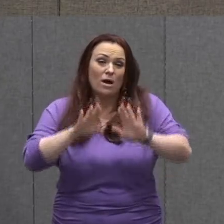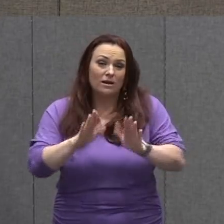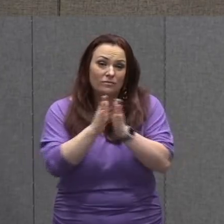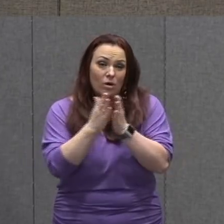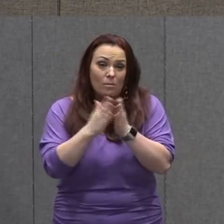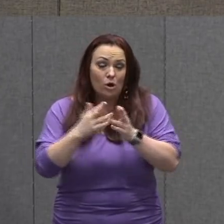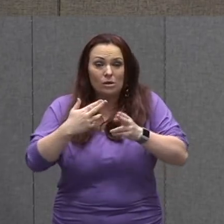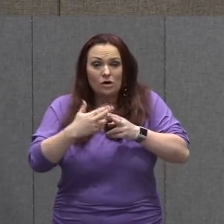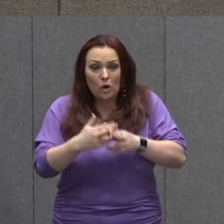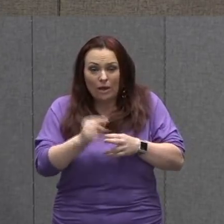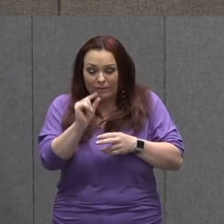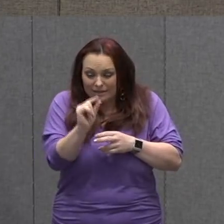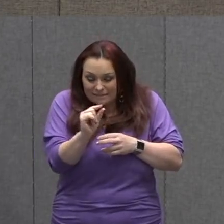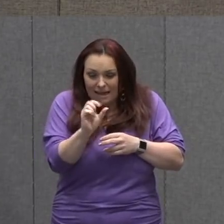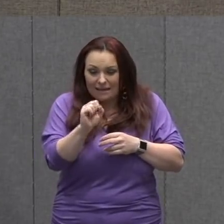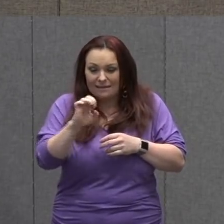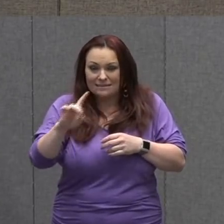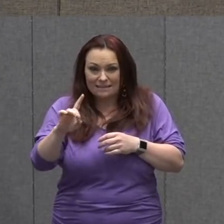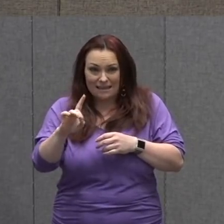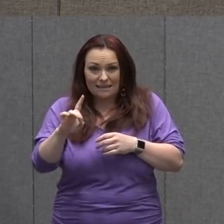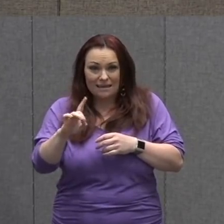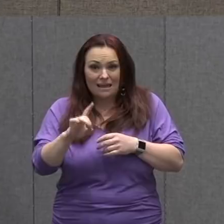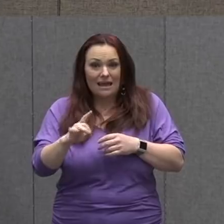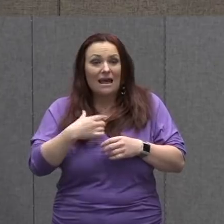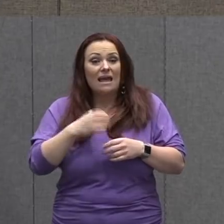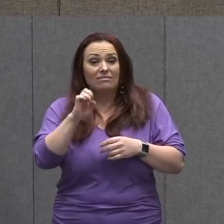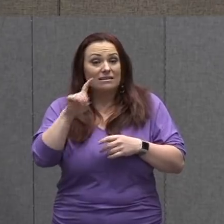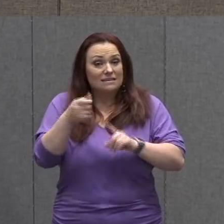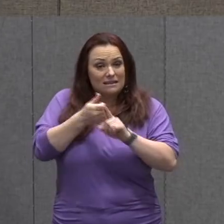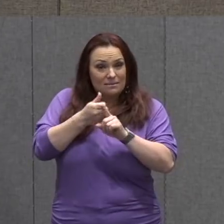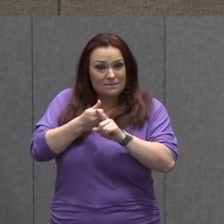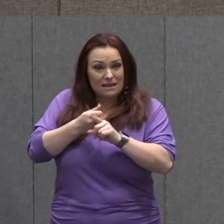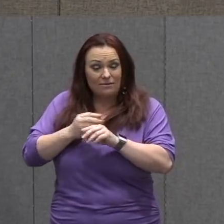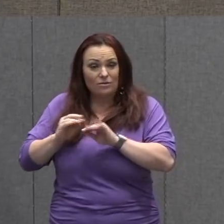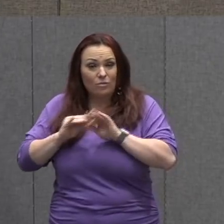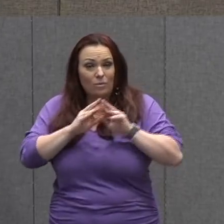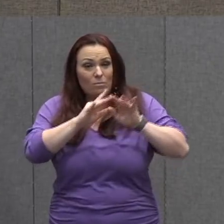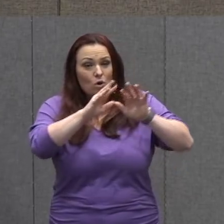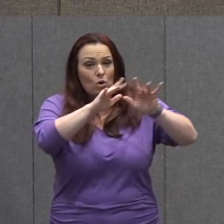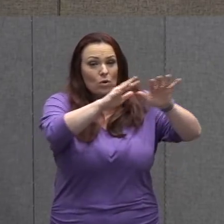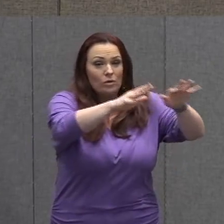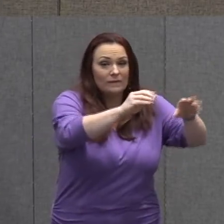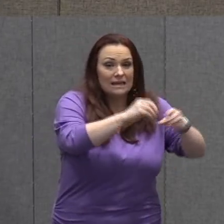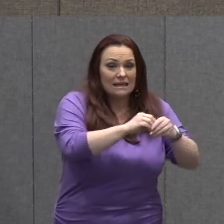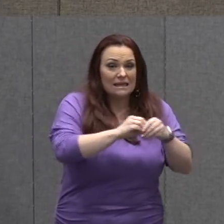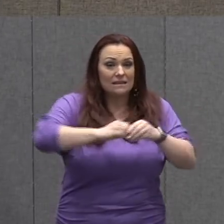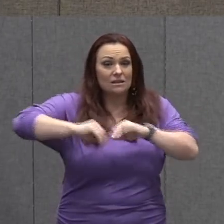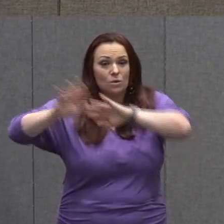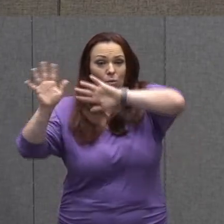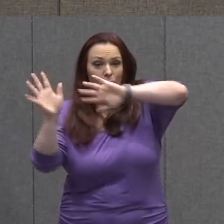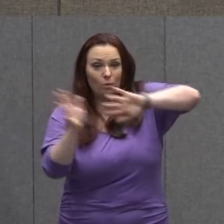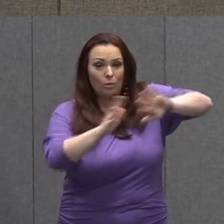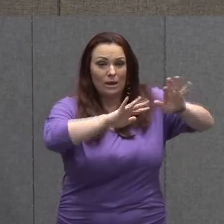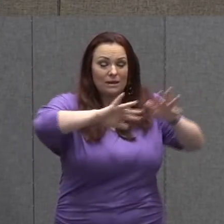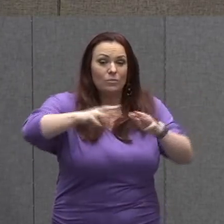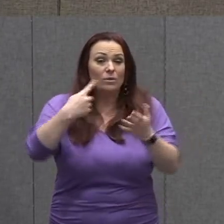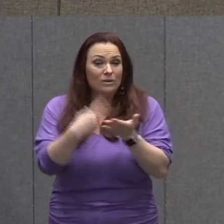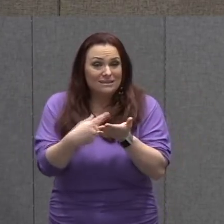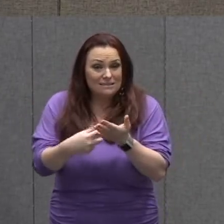about seeds that moved in the wind. We're gonna talk a little bit more about that today.